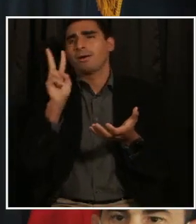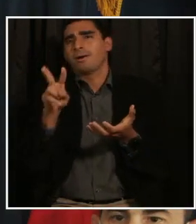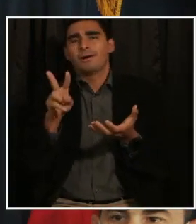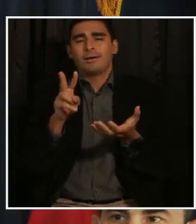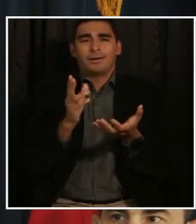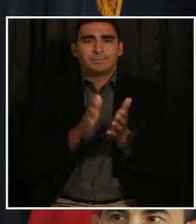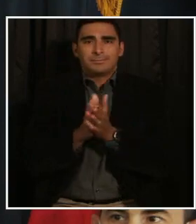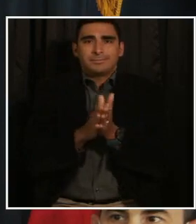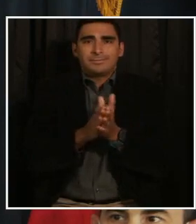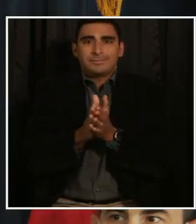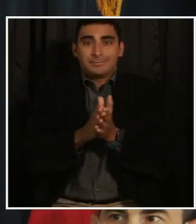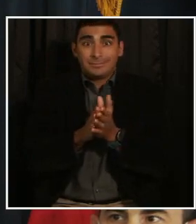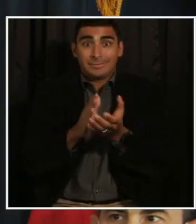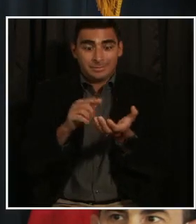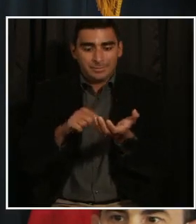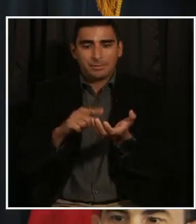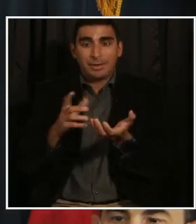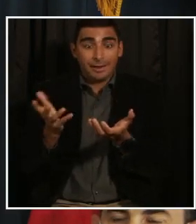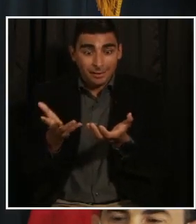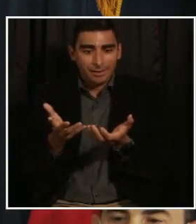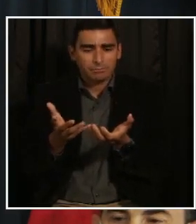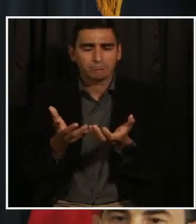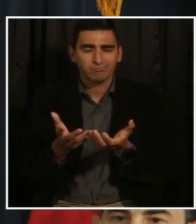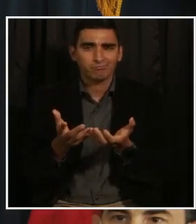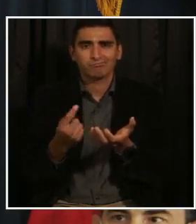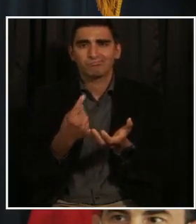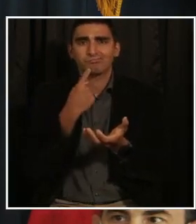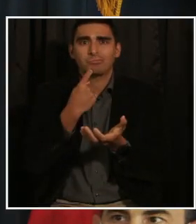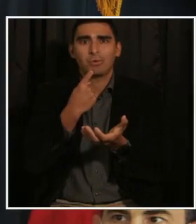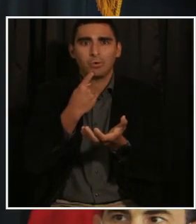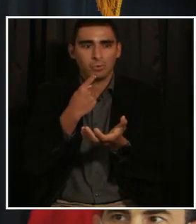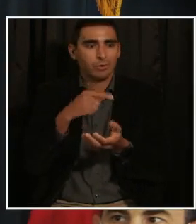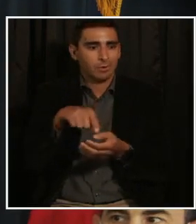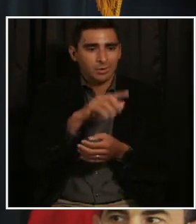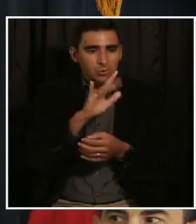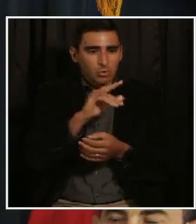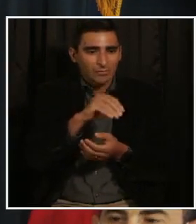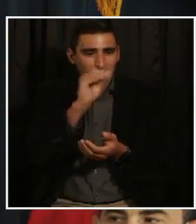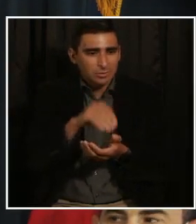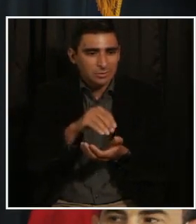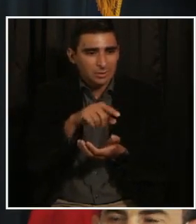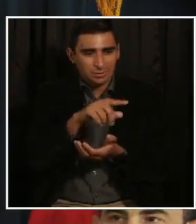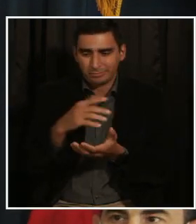but it's disappointing that about a quarter of our fellow coloradans have not taken advantage of